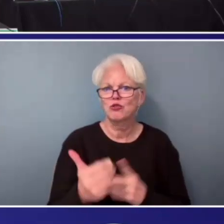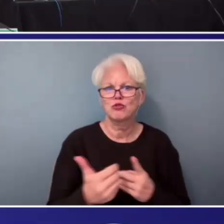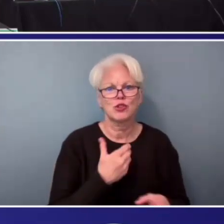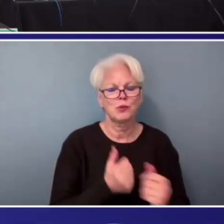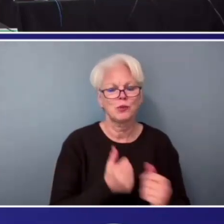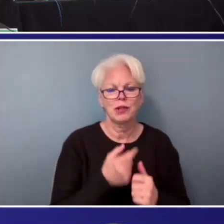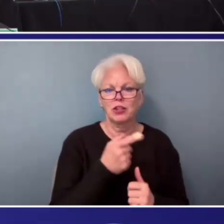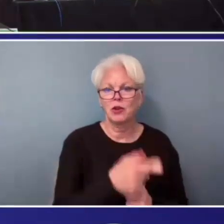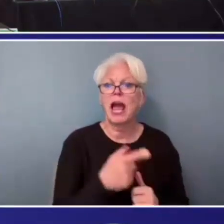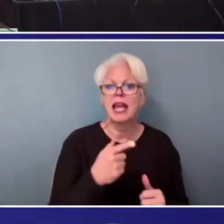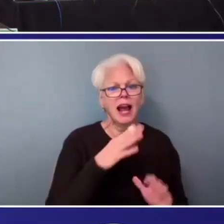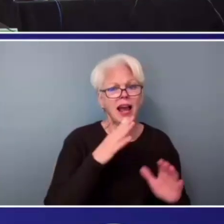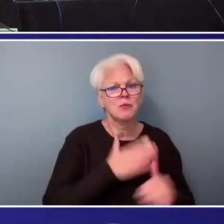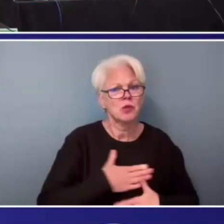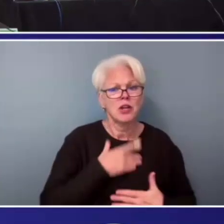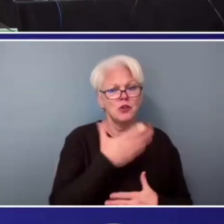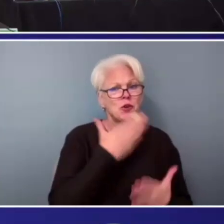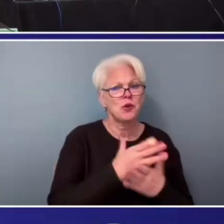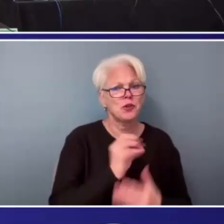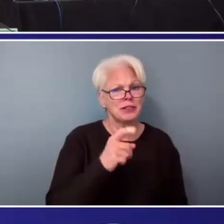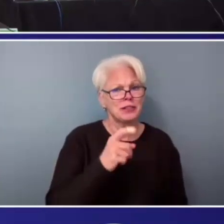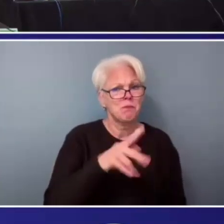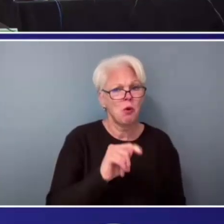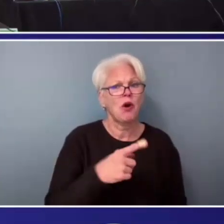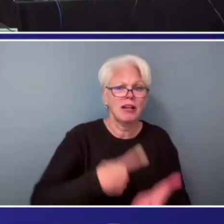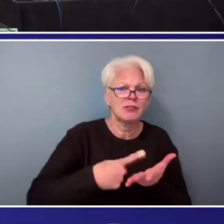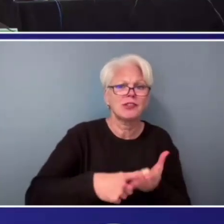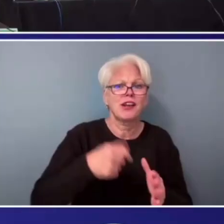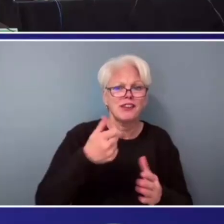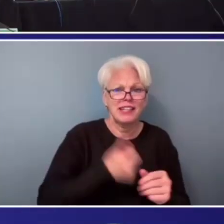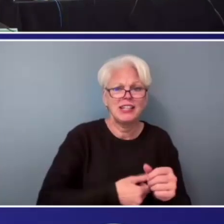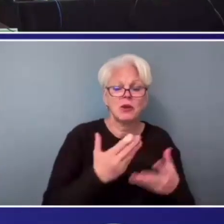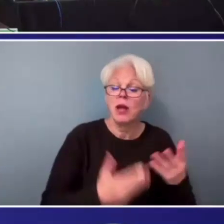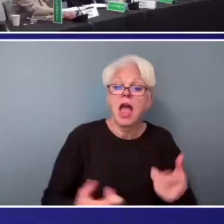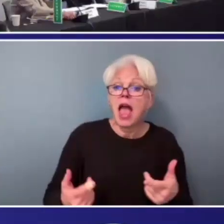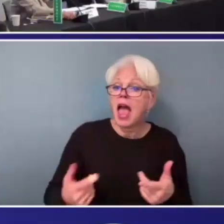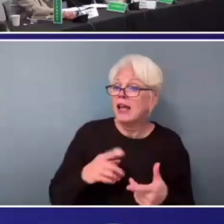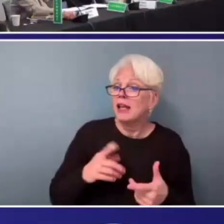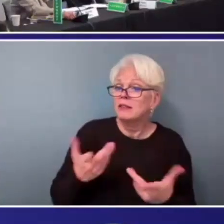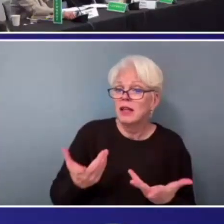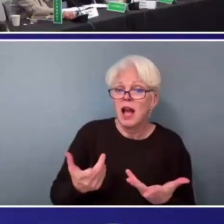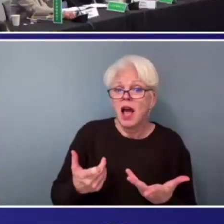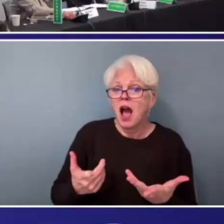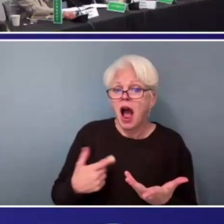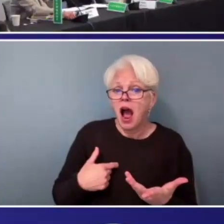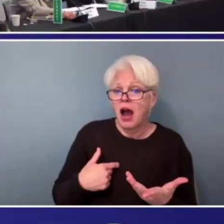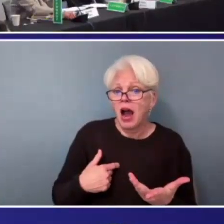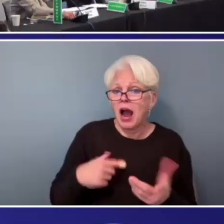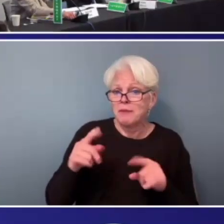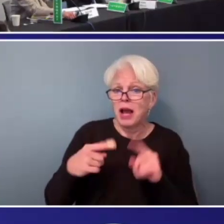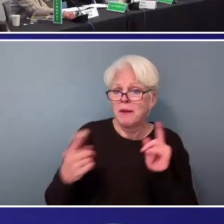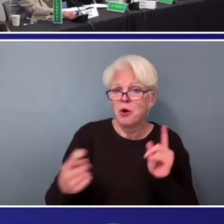good sport and talking us through each part of it. Yeah. And to be clear, I'm not opposed to including doctor. I worry a little bit about that exception,